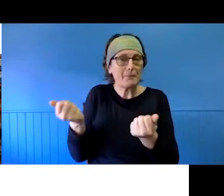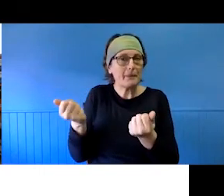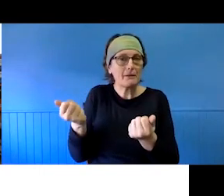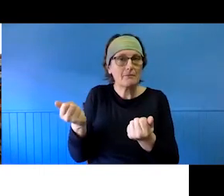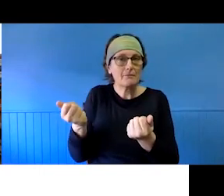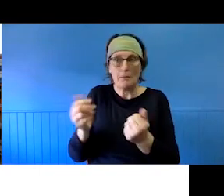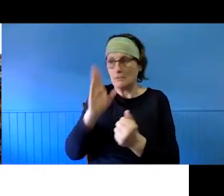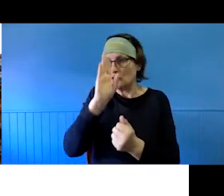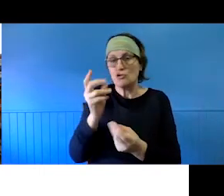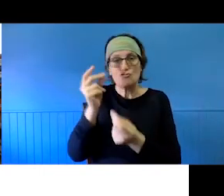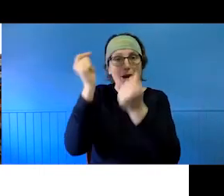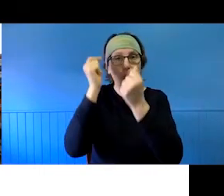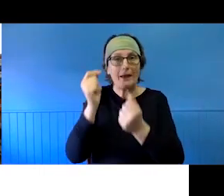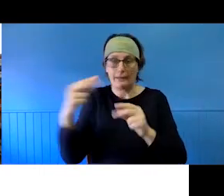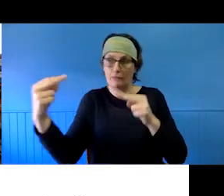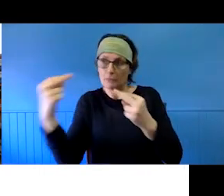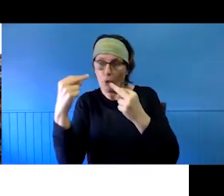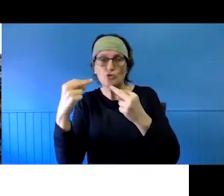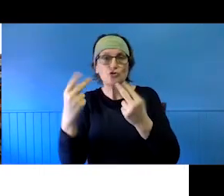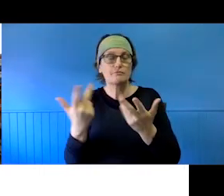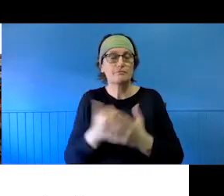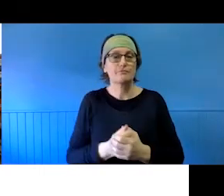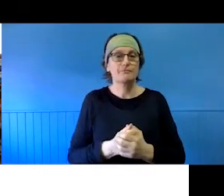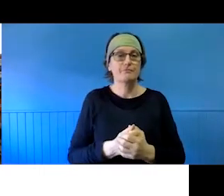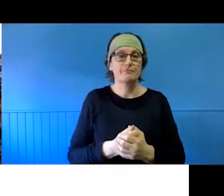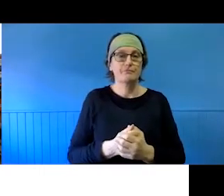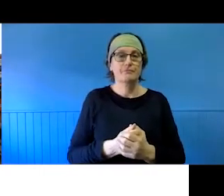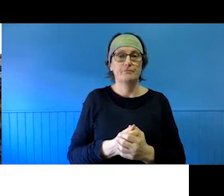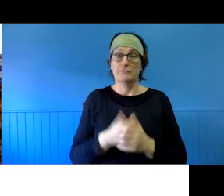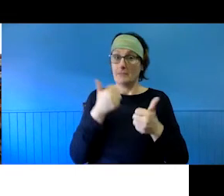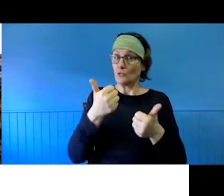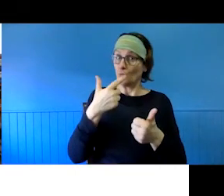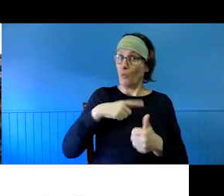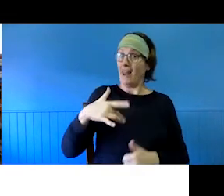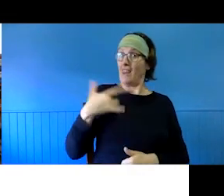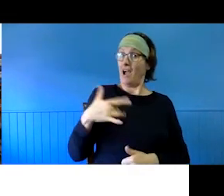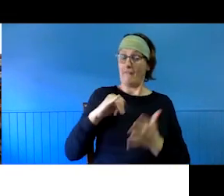manner, an instant interaction? That's a great reason to have a live stream session.